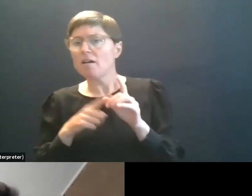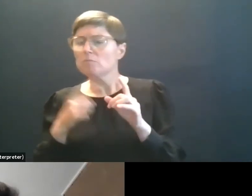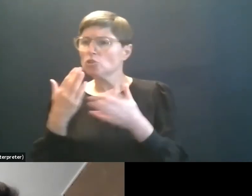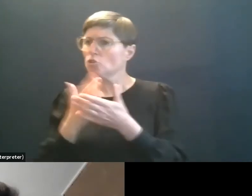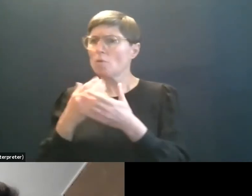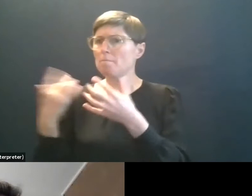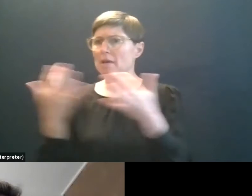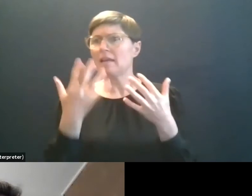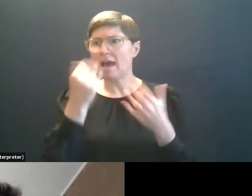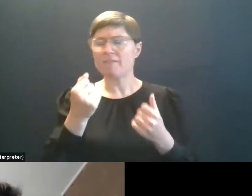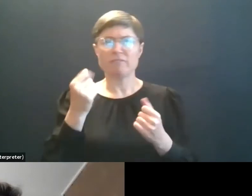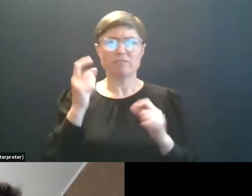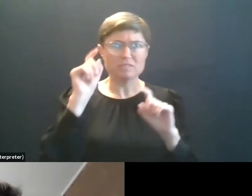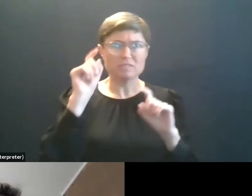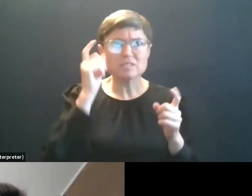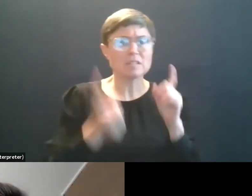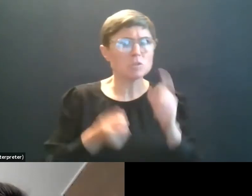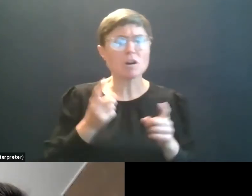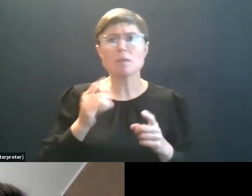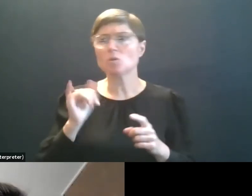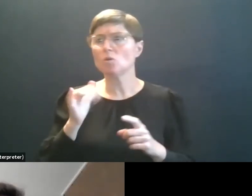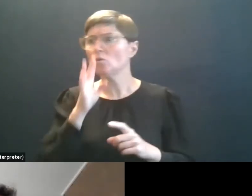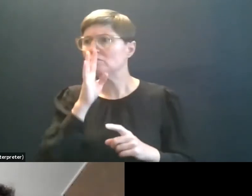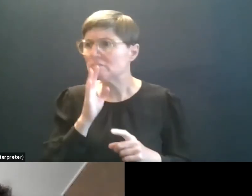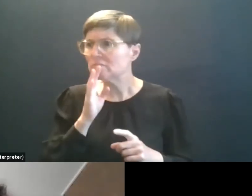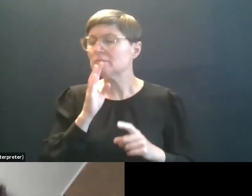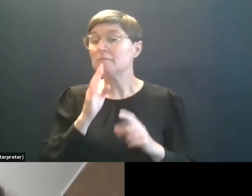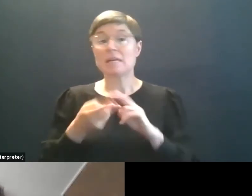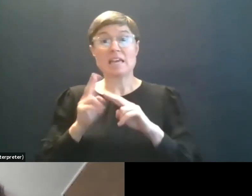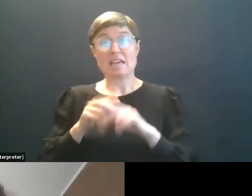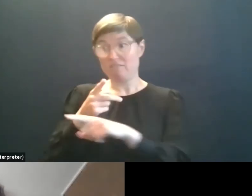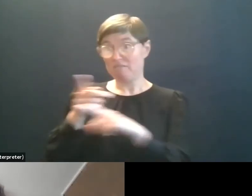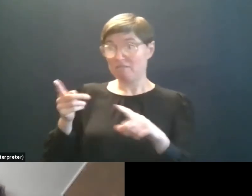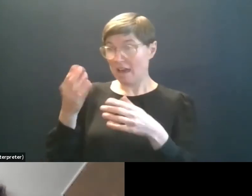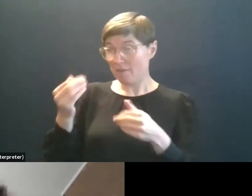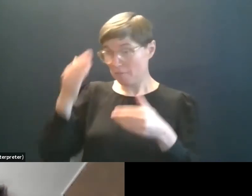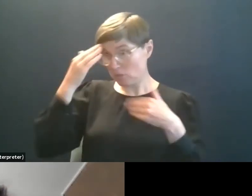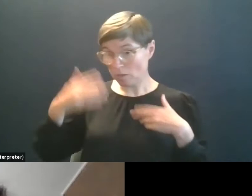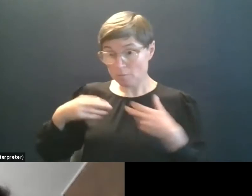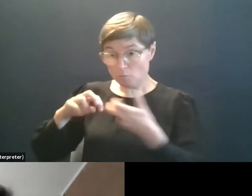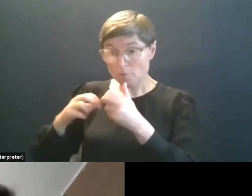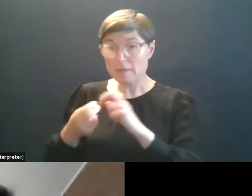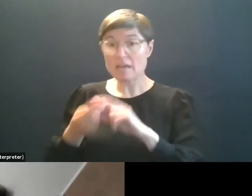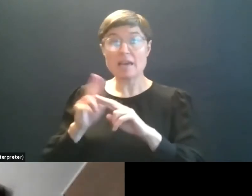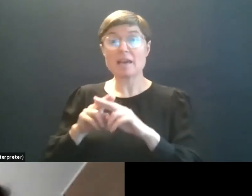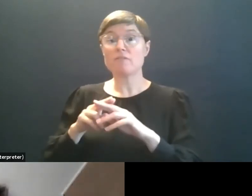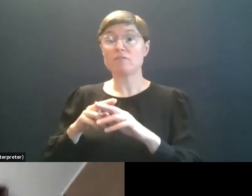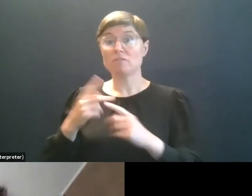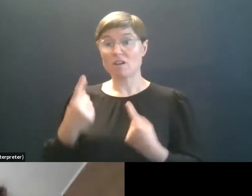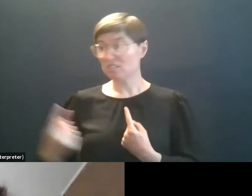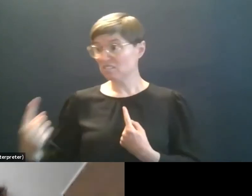sad and for those who are living with mental health conditions, isolation, economic insecurity,